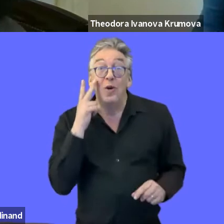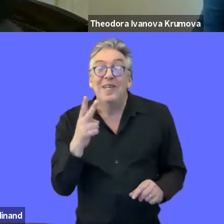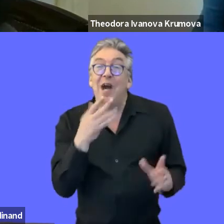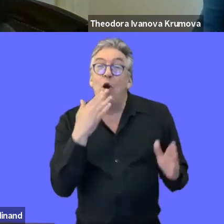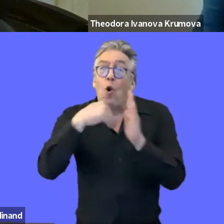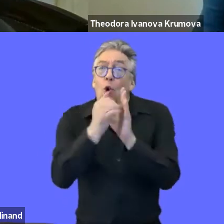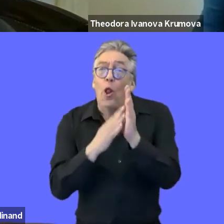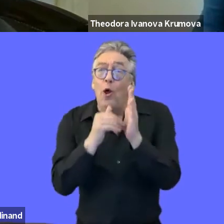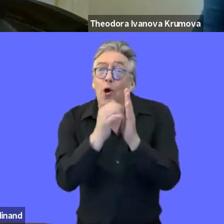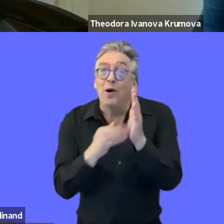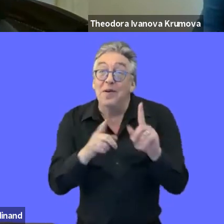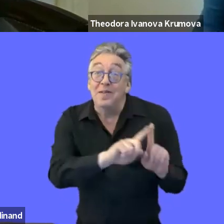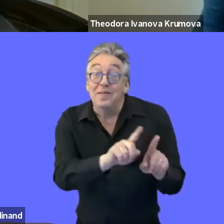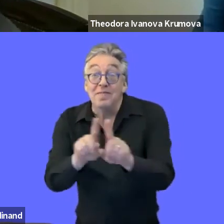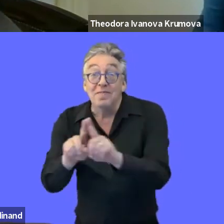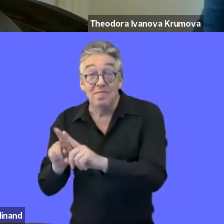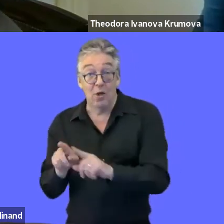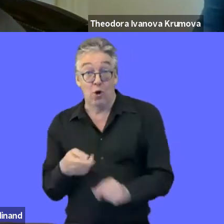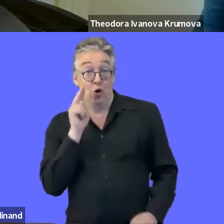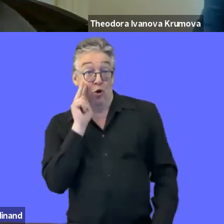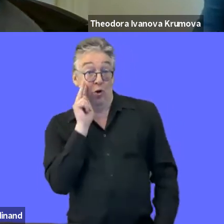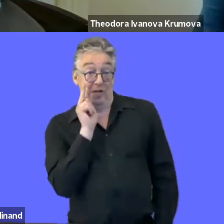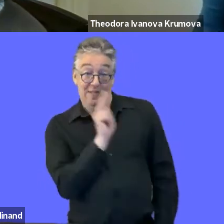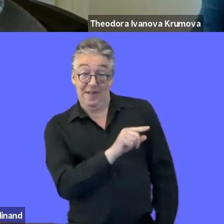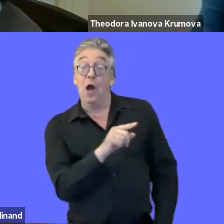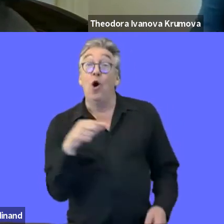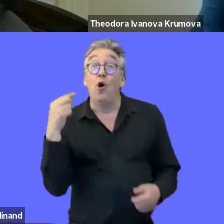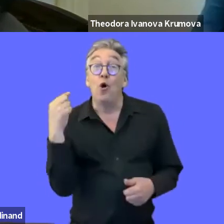that have signed and ratified the optional protocol to the convention